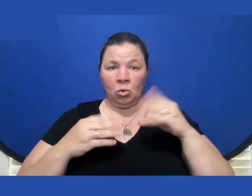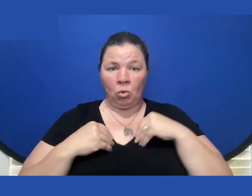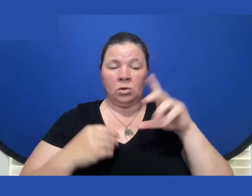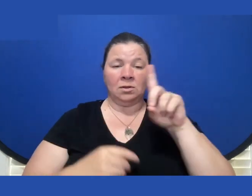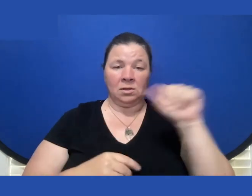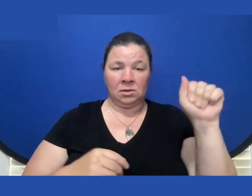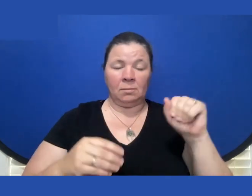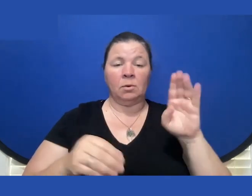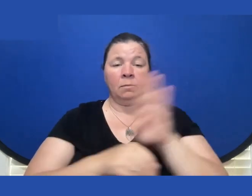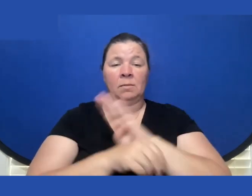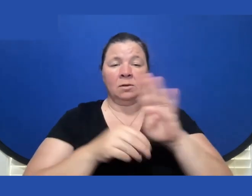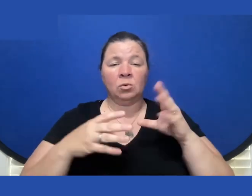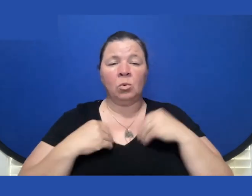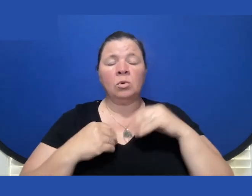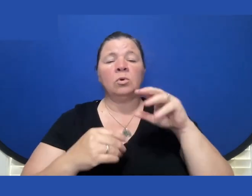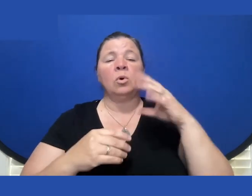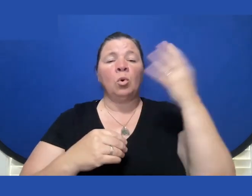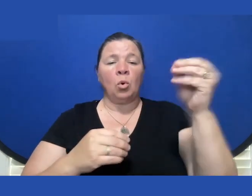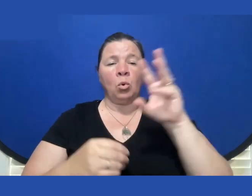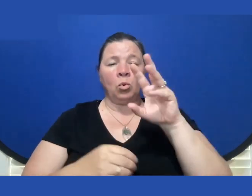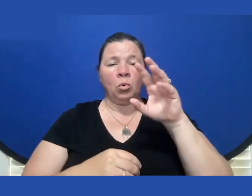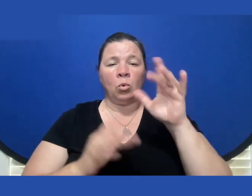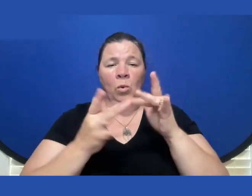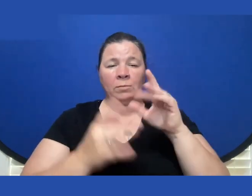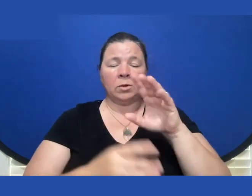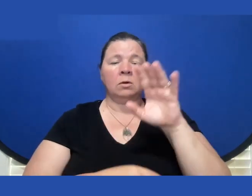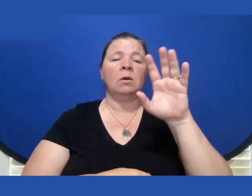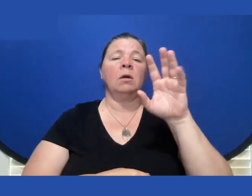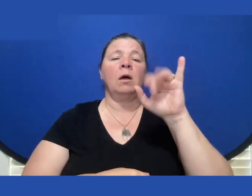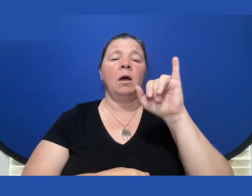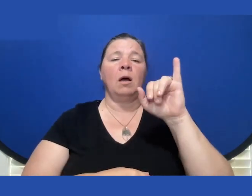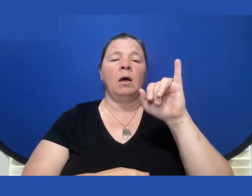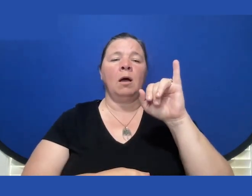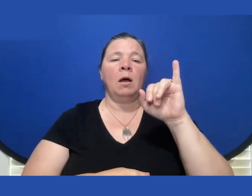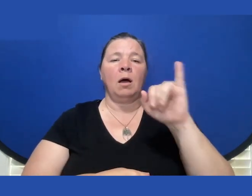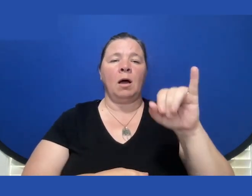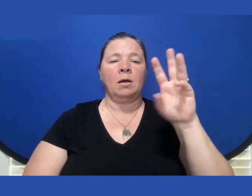or listen in on your favorite podcast platform. So, thank you again to PodSupply,